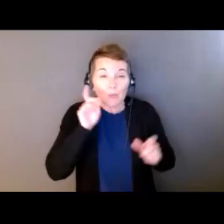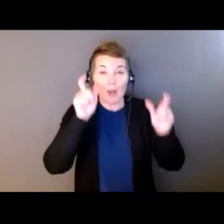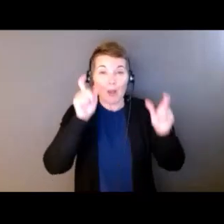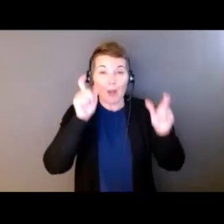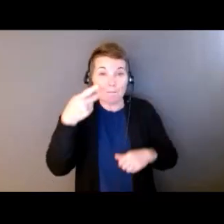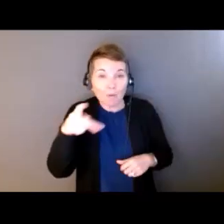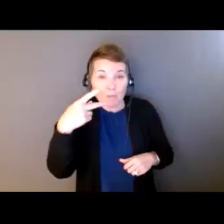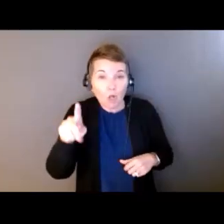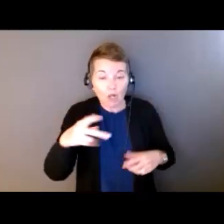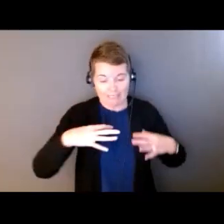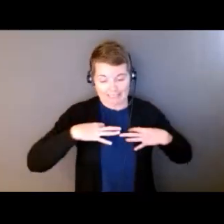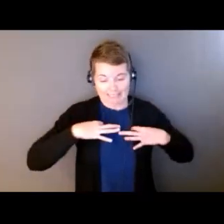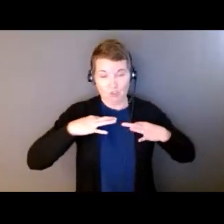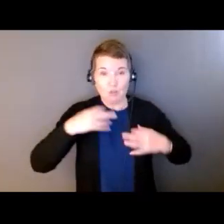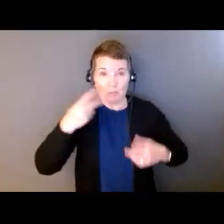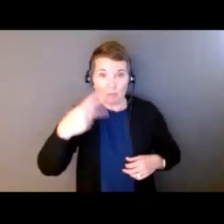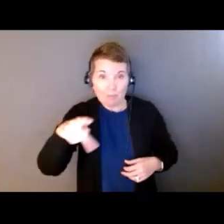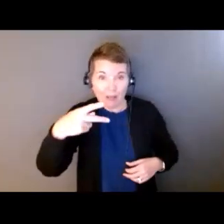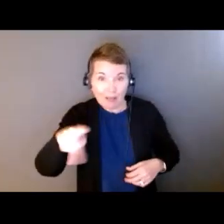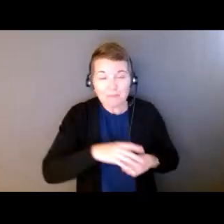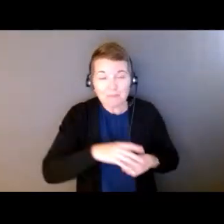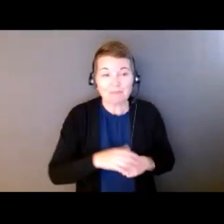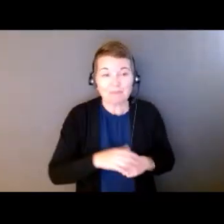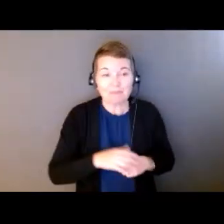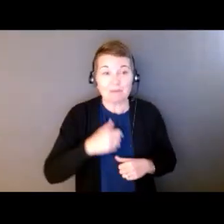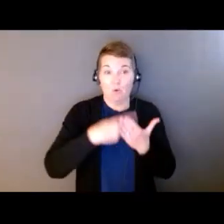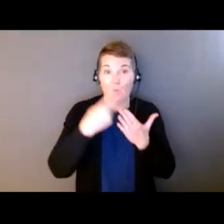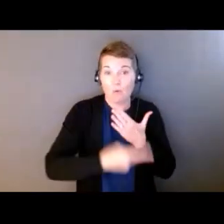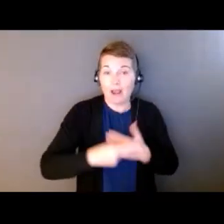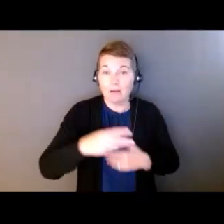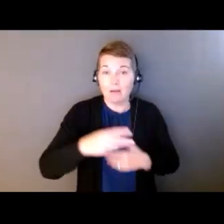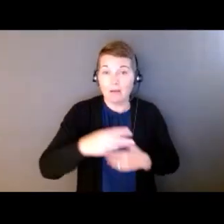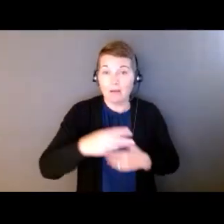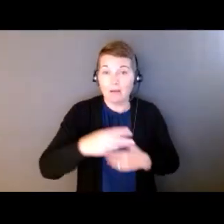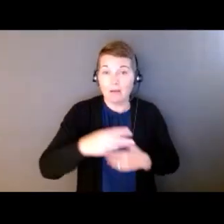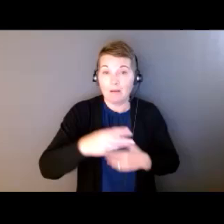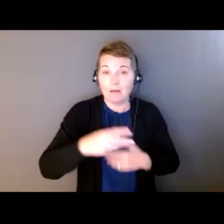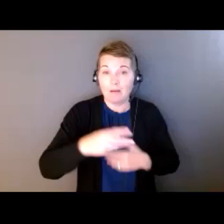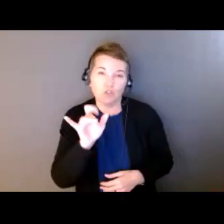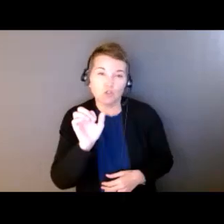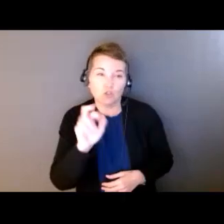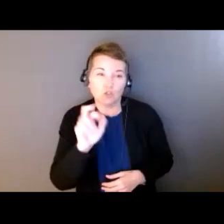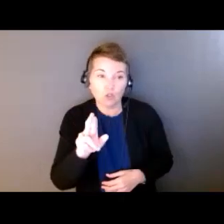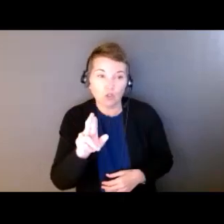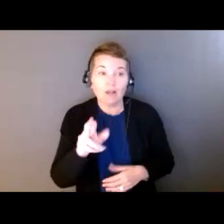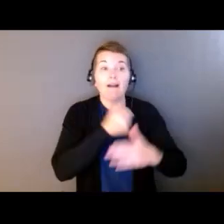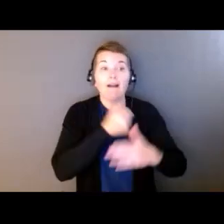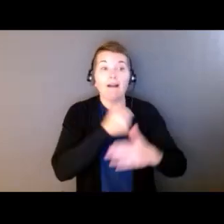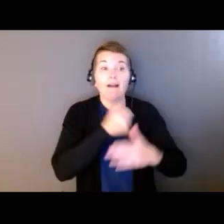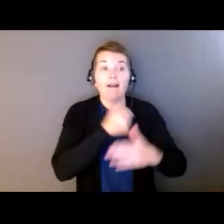I am a program officer in Arts Across Canada and Abroad program, and I work on